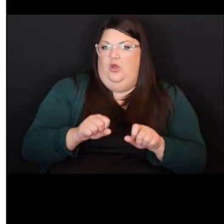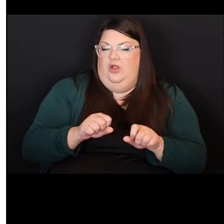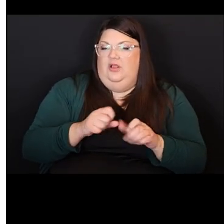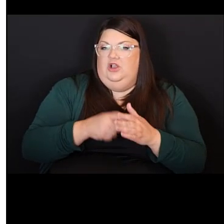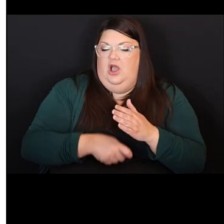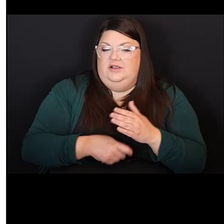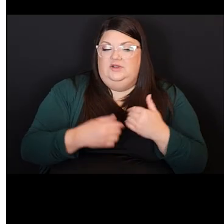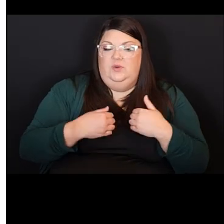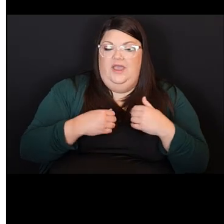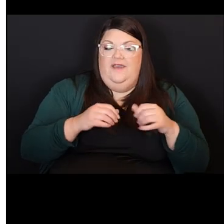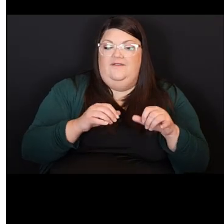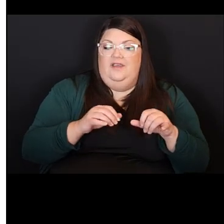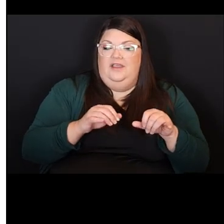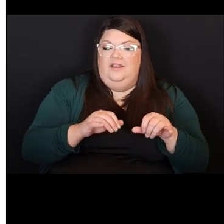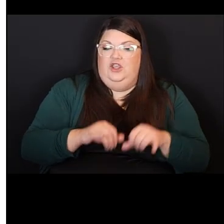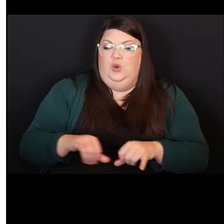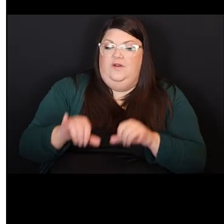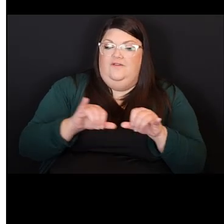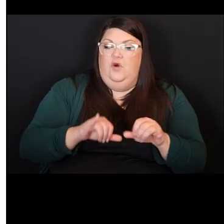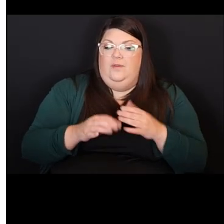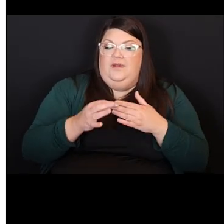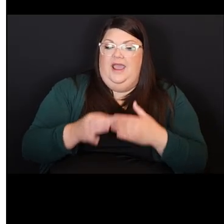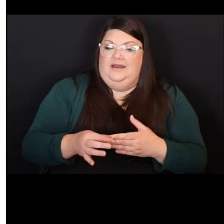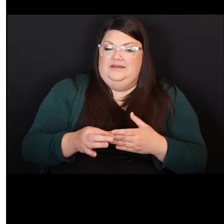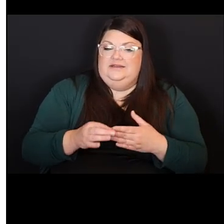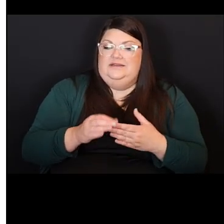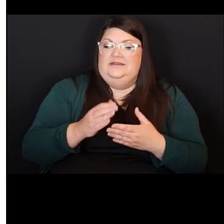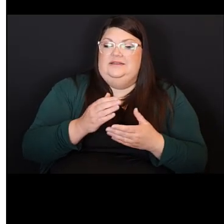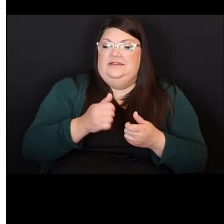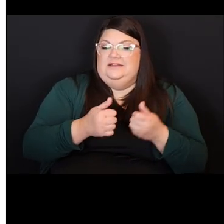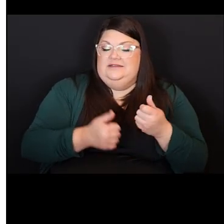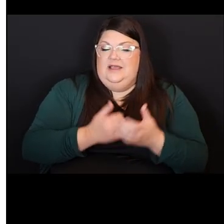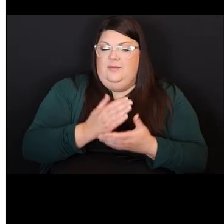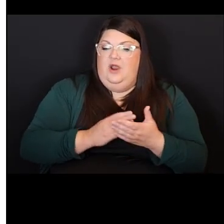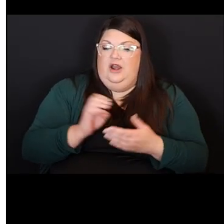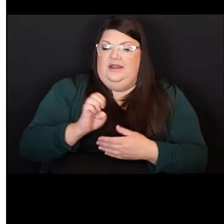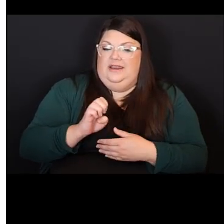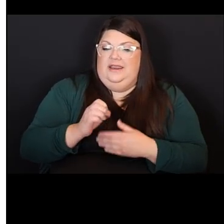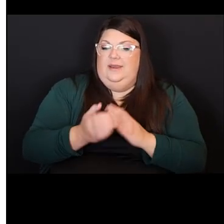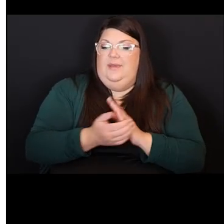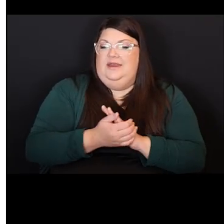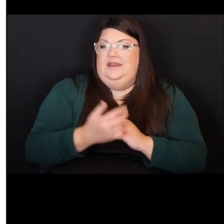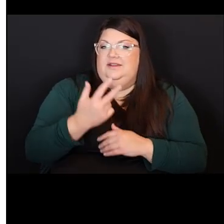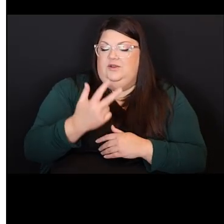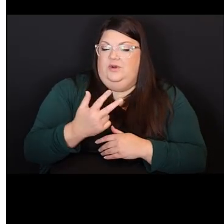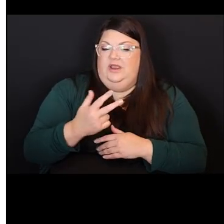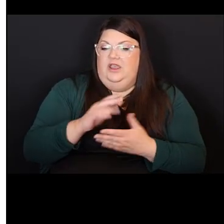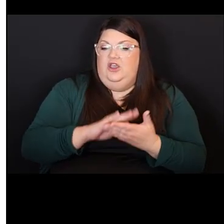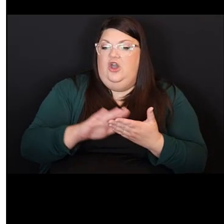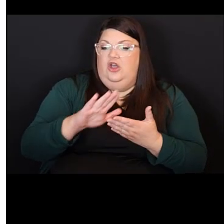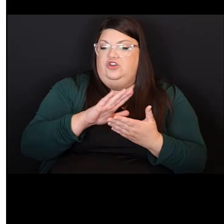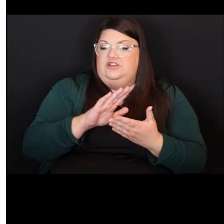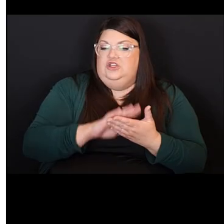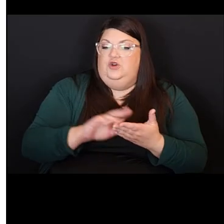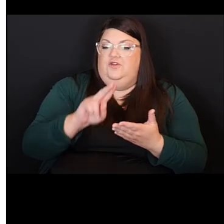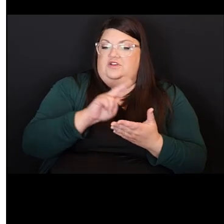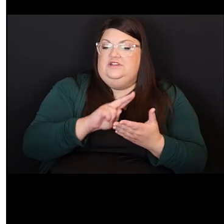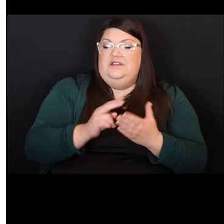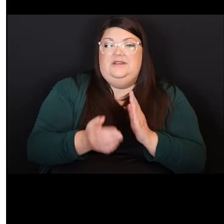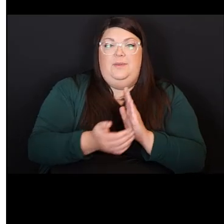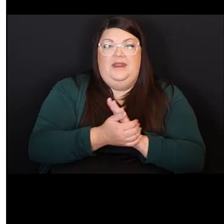We have the Uniform Guidance, Subpart E, Appendix III - Colleges and Universities, Appendix IV -